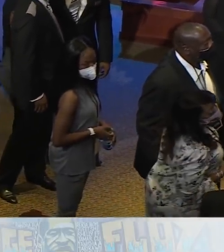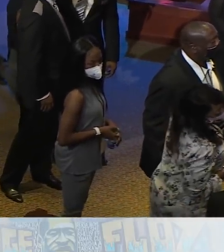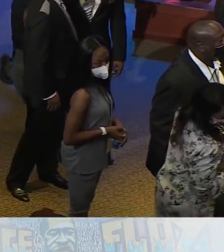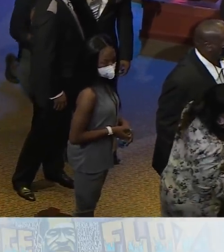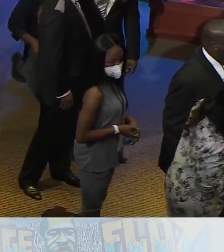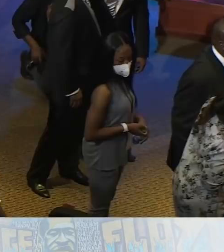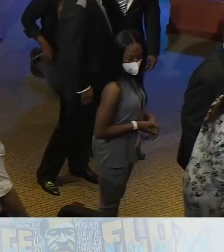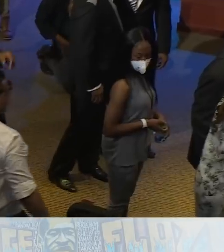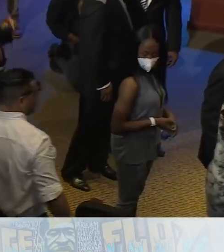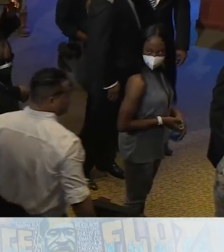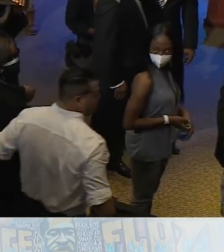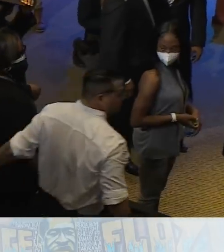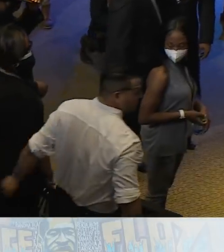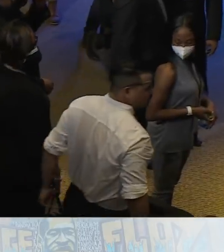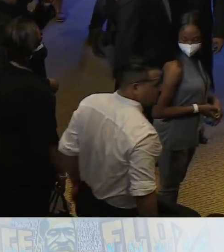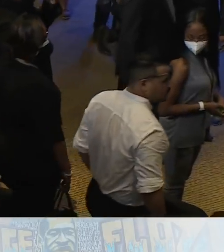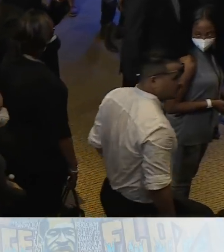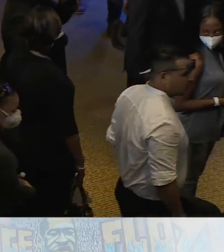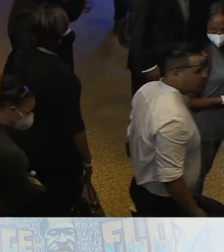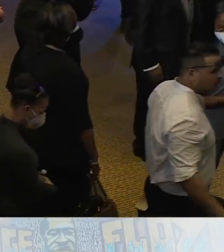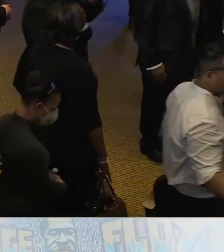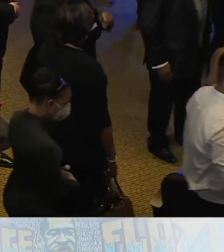IN TOTAL PRAISE TO YOU